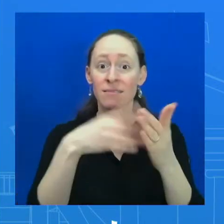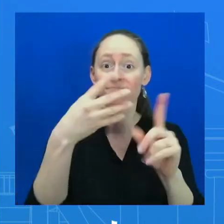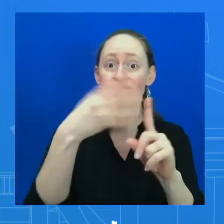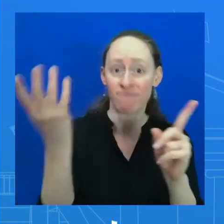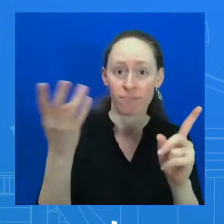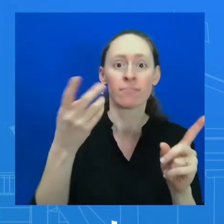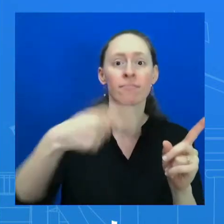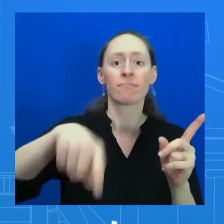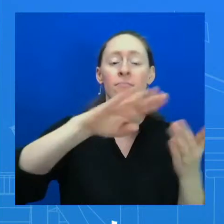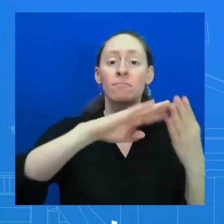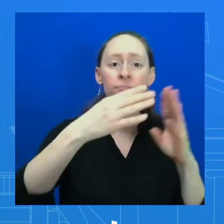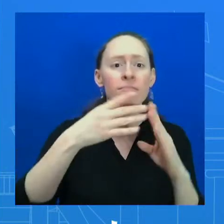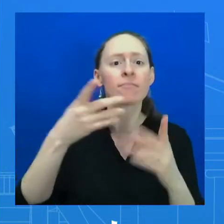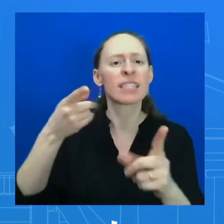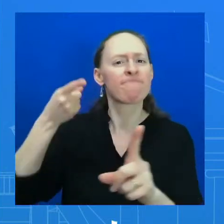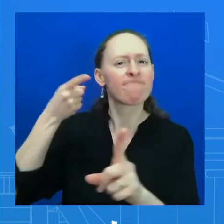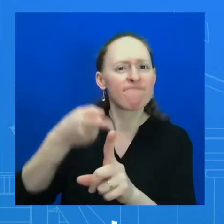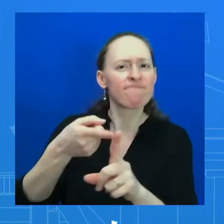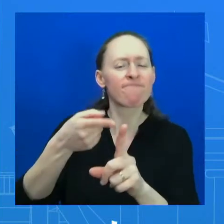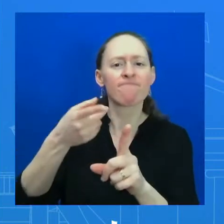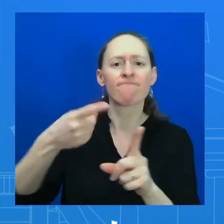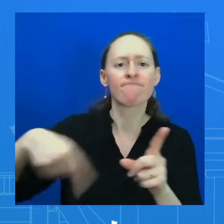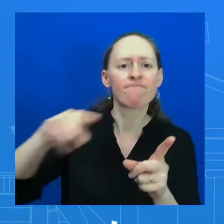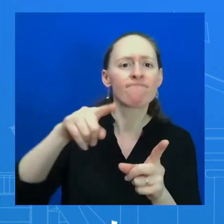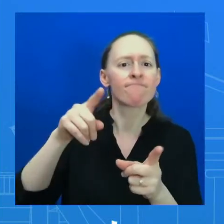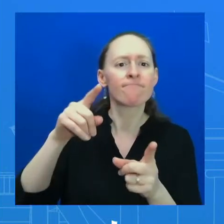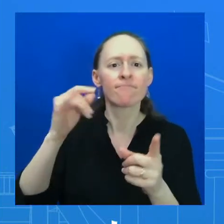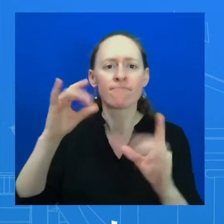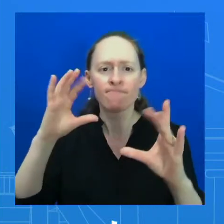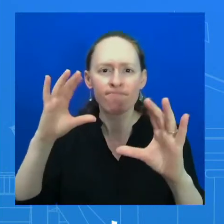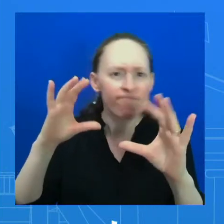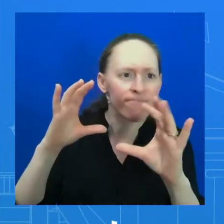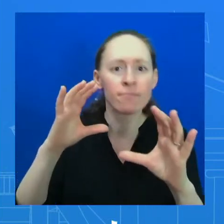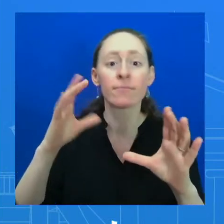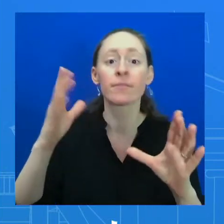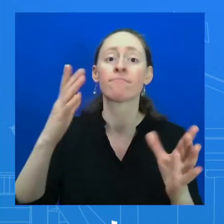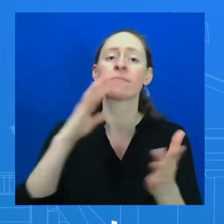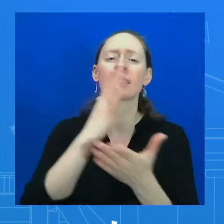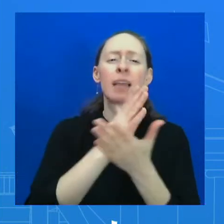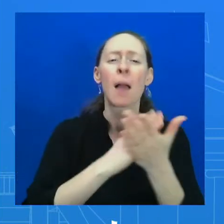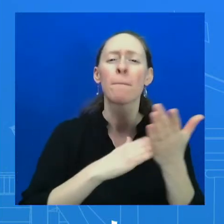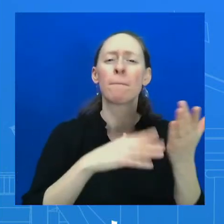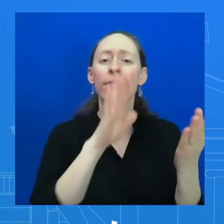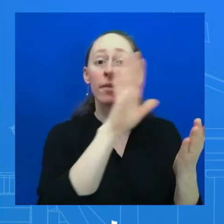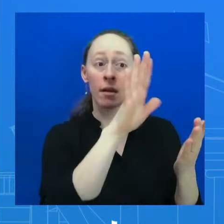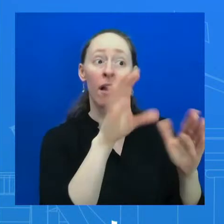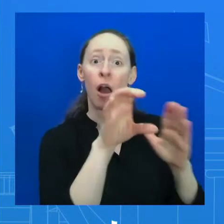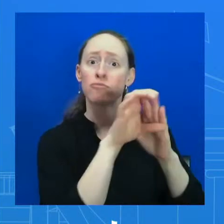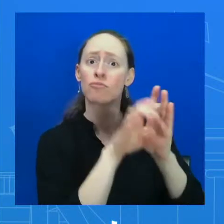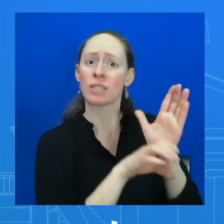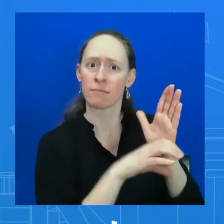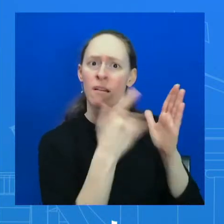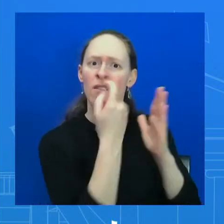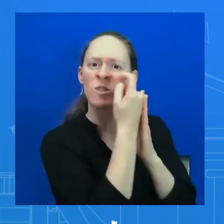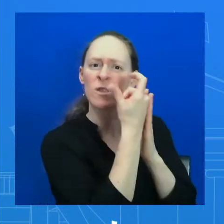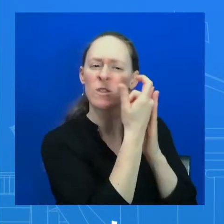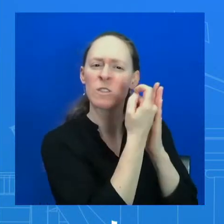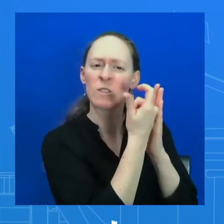constitutional court is a small and insufficient step towards safeguarding human rights. The United States is deeply concerned